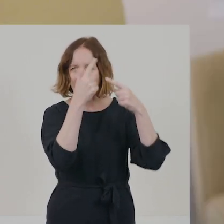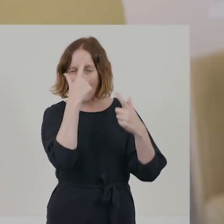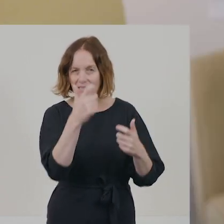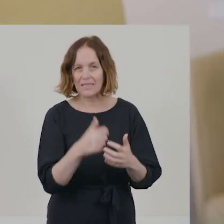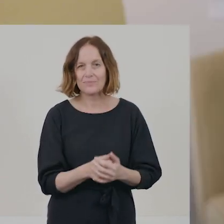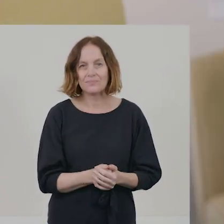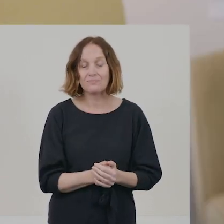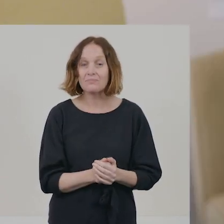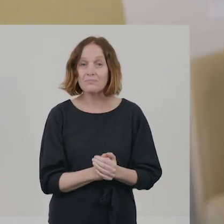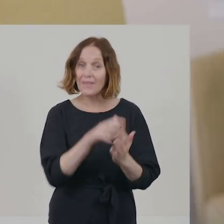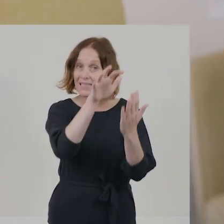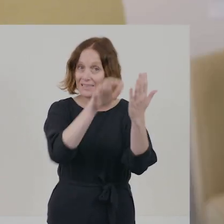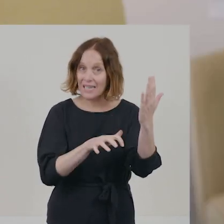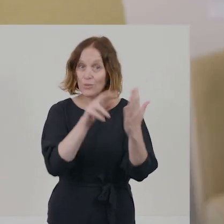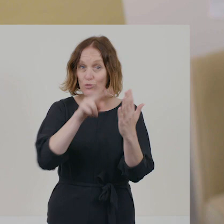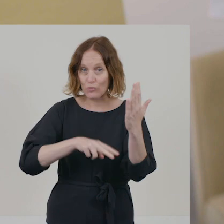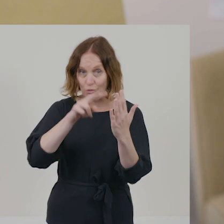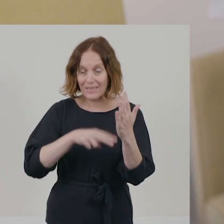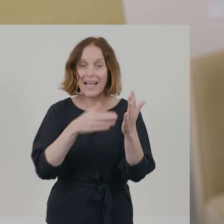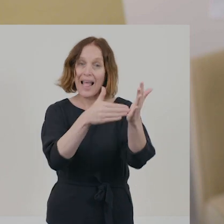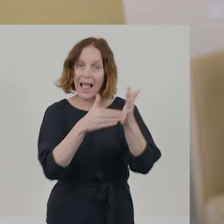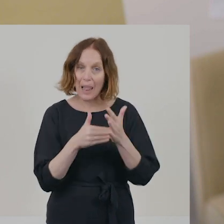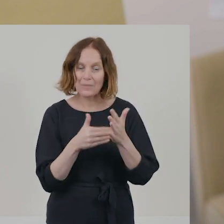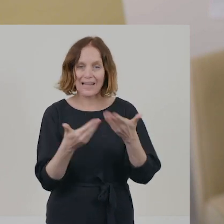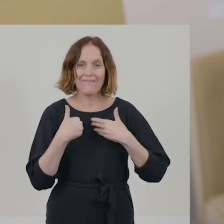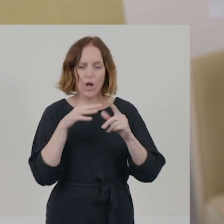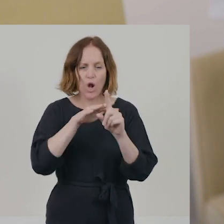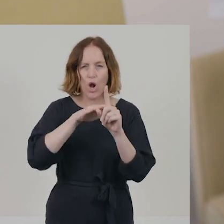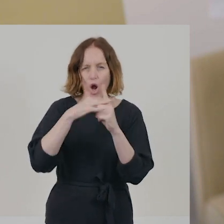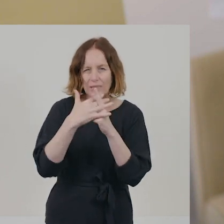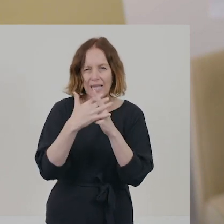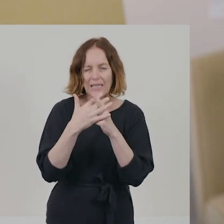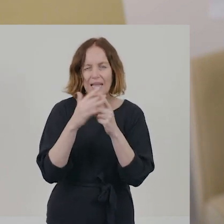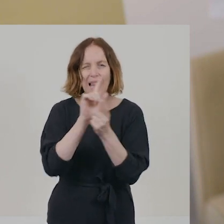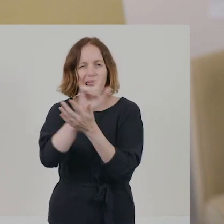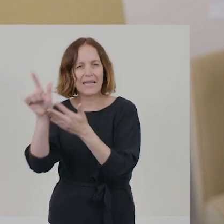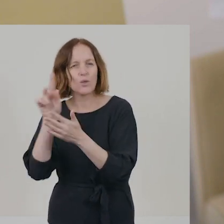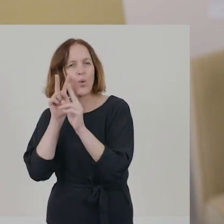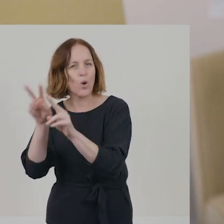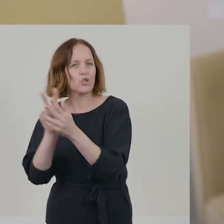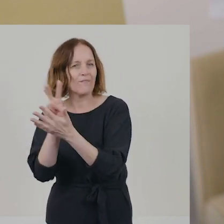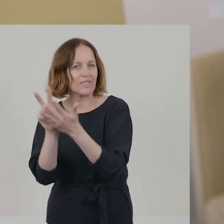The text that we are going to read helps us understand the context for a video that we're going to watch afterwards.